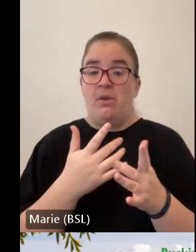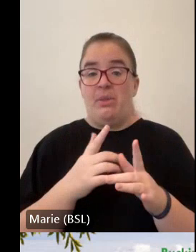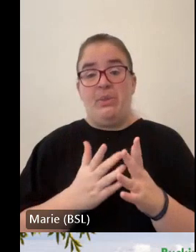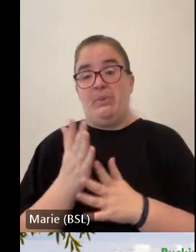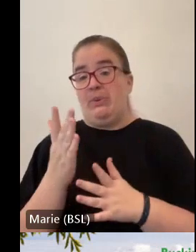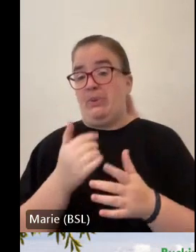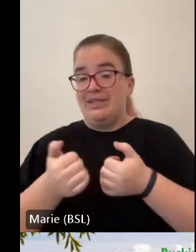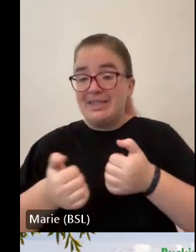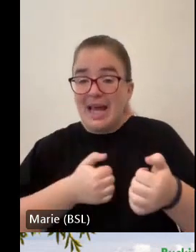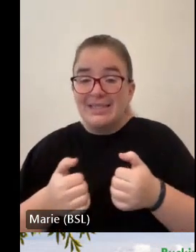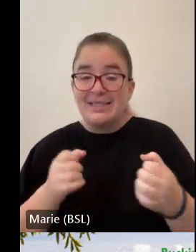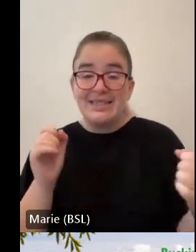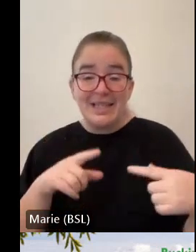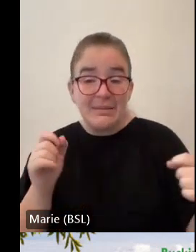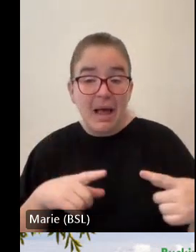Text. Email all those things.